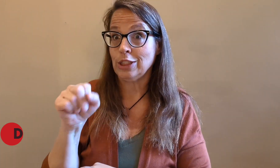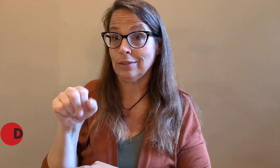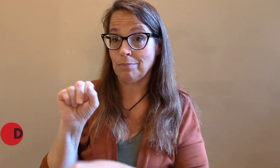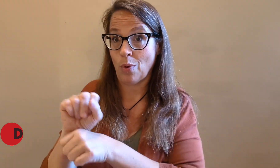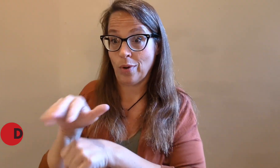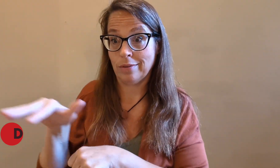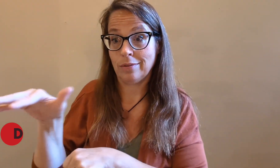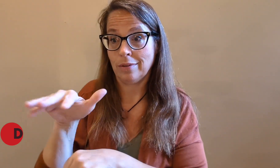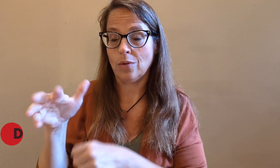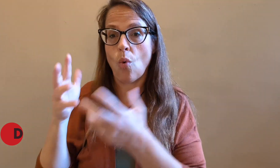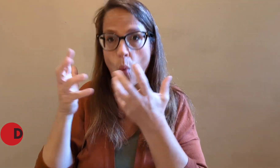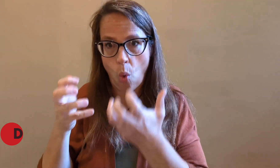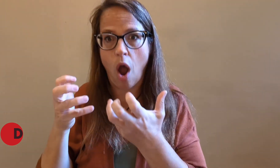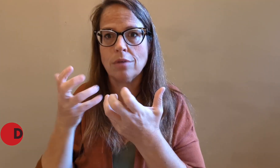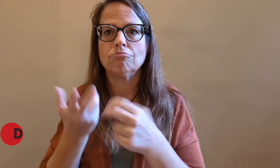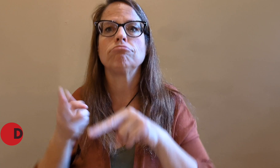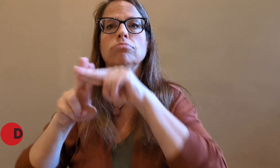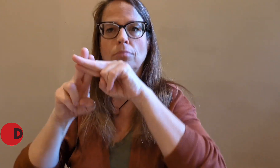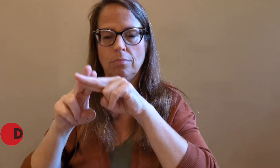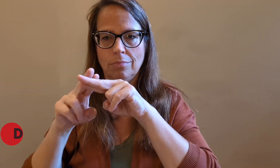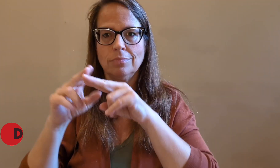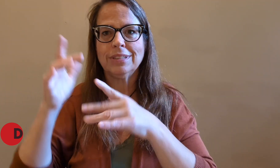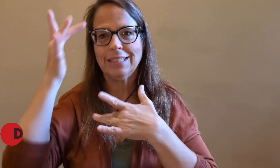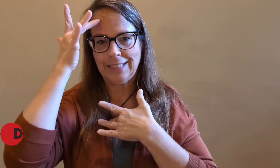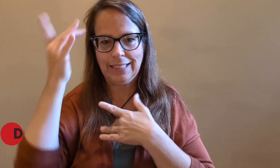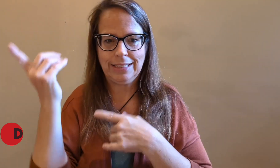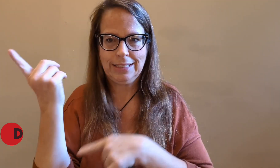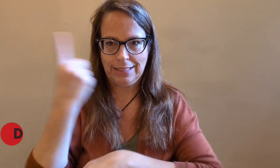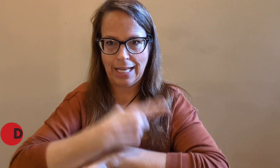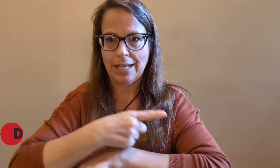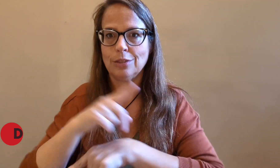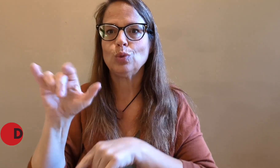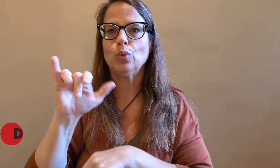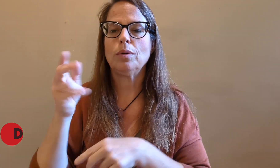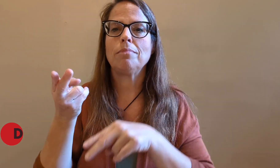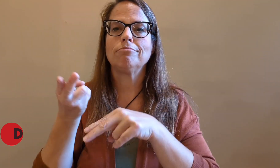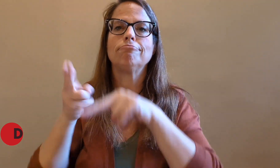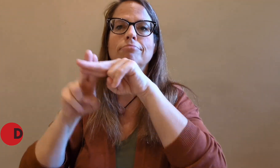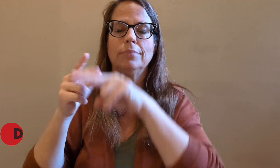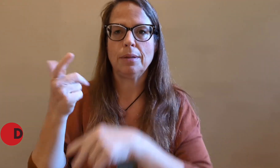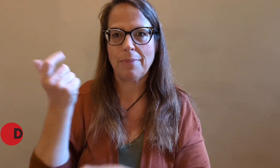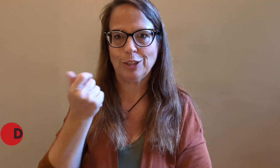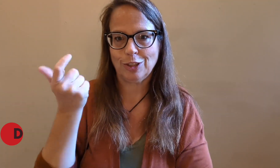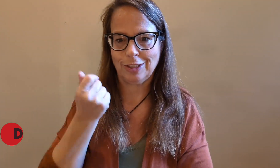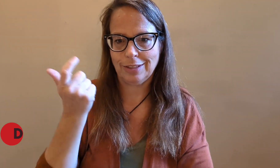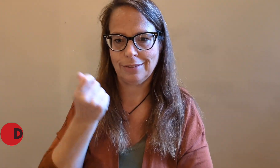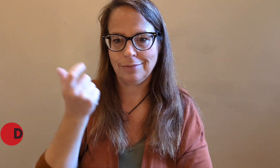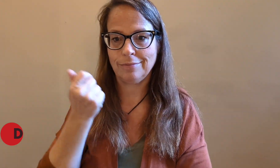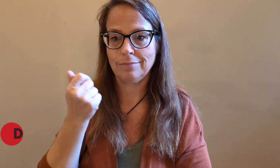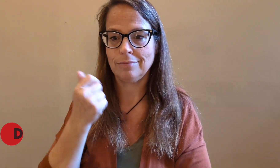CHS employees also want an additional sick day and a pension increase.